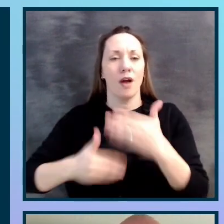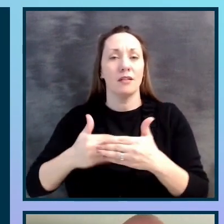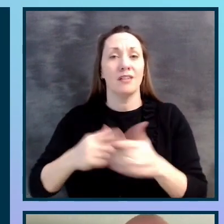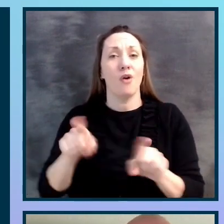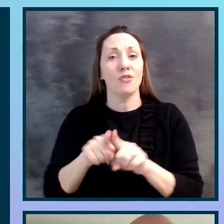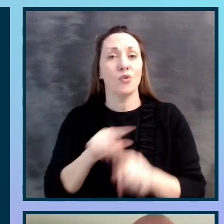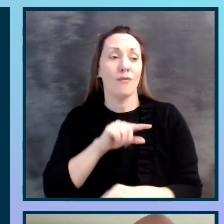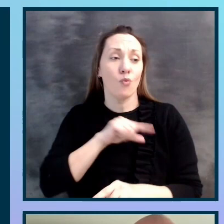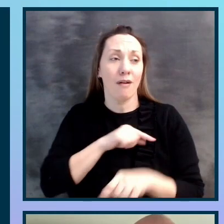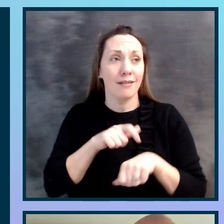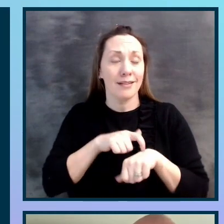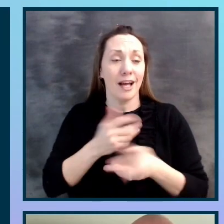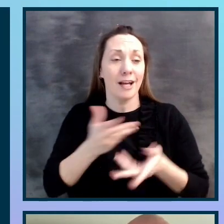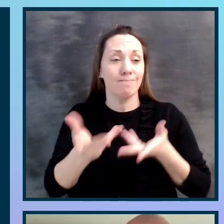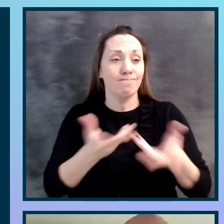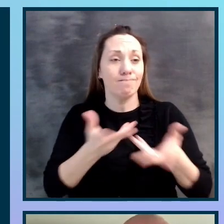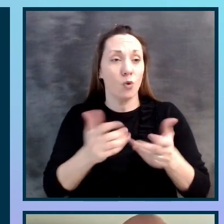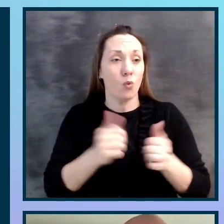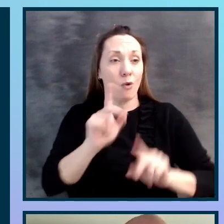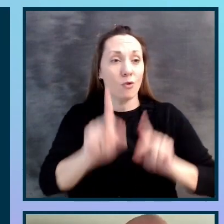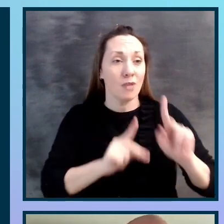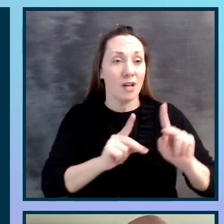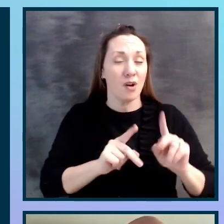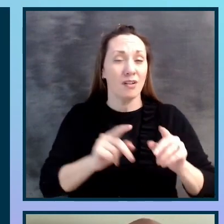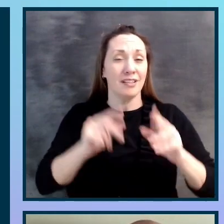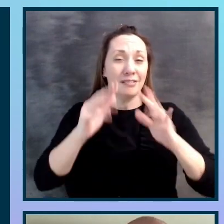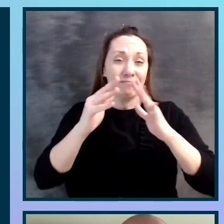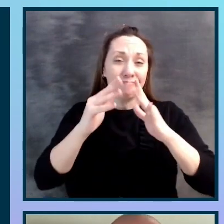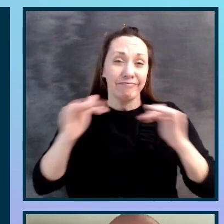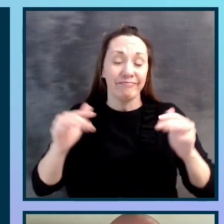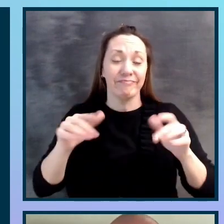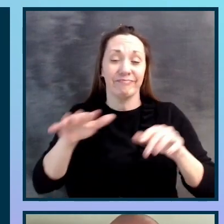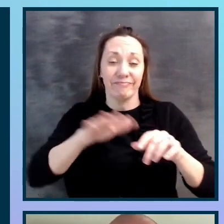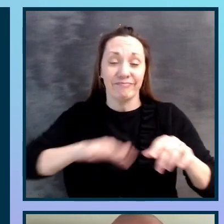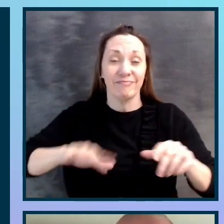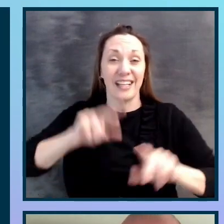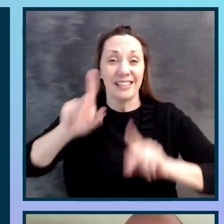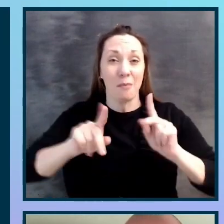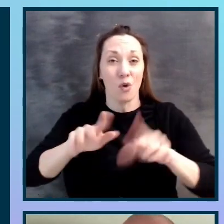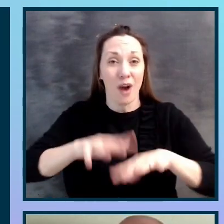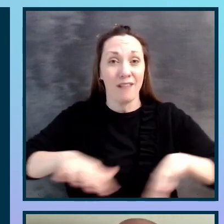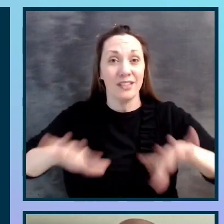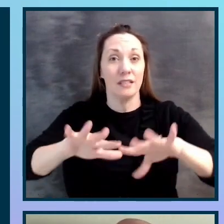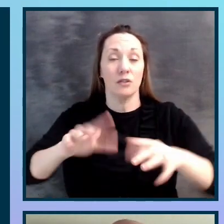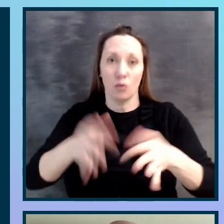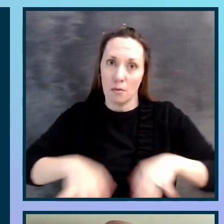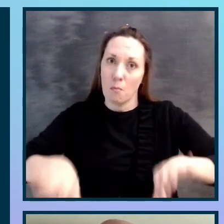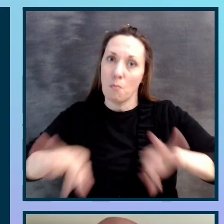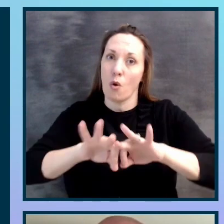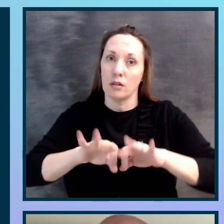Demographics are relevant to qual in that way because they are part of that insight.